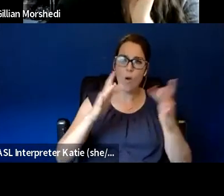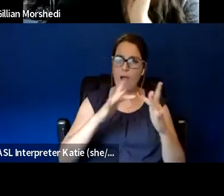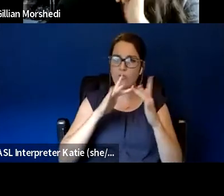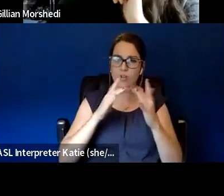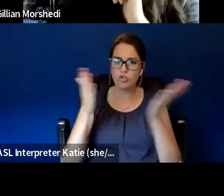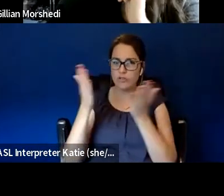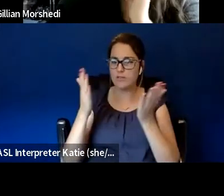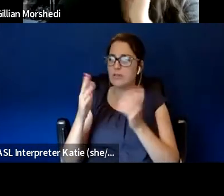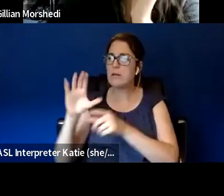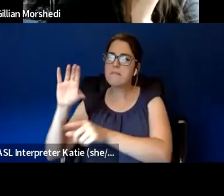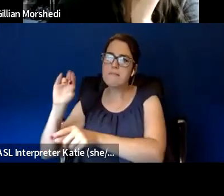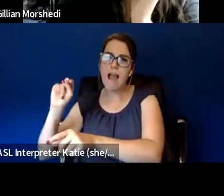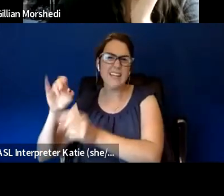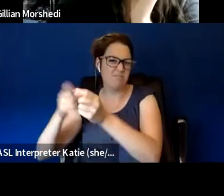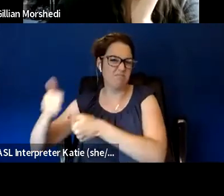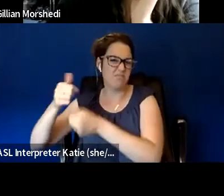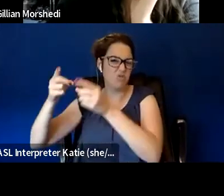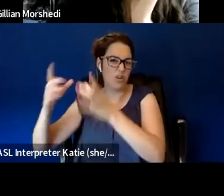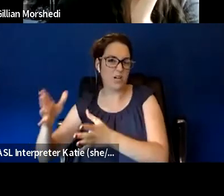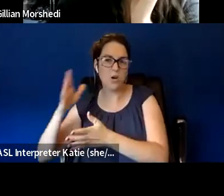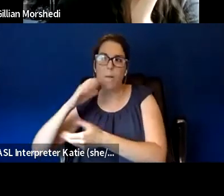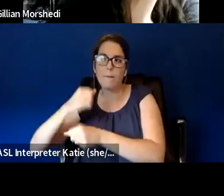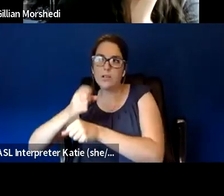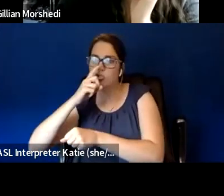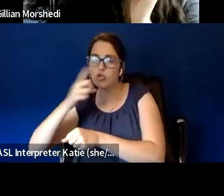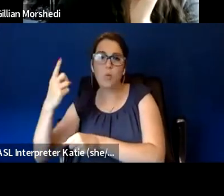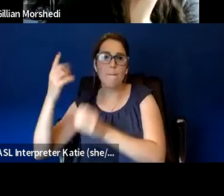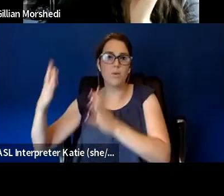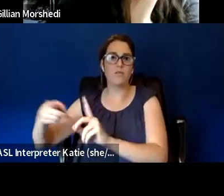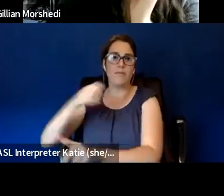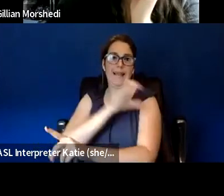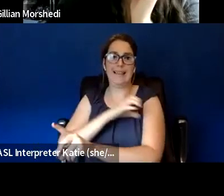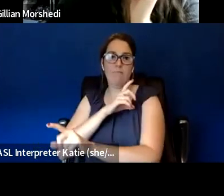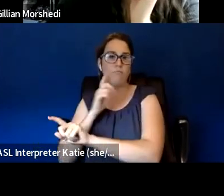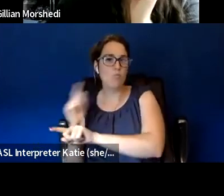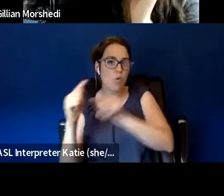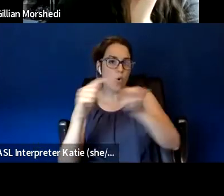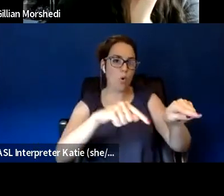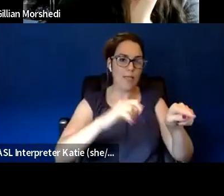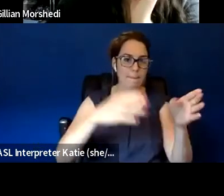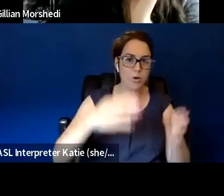to that area to engage that individual along with a case outreach worker.